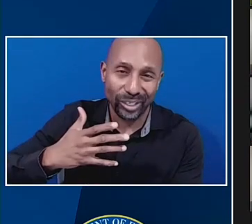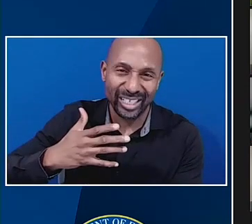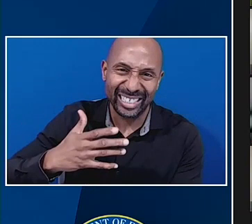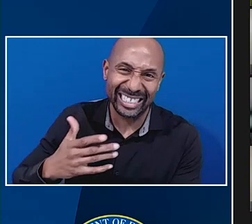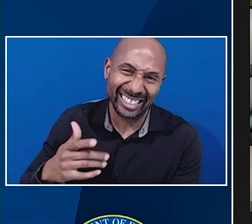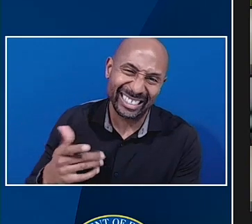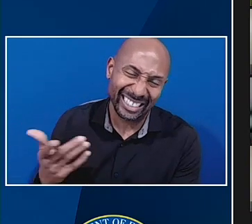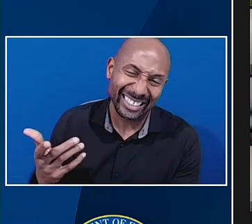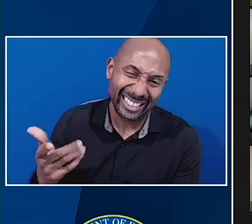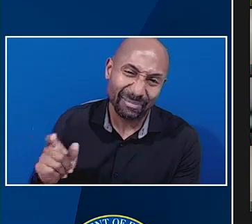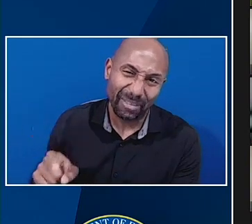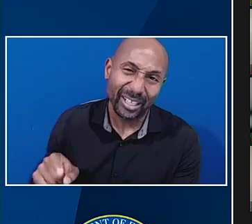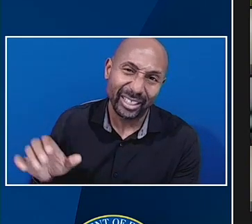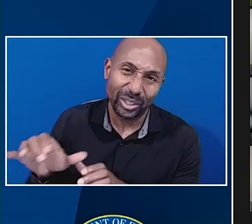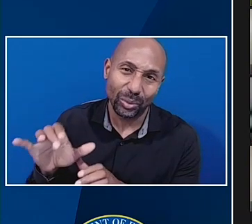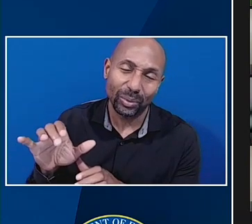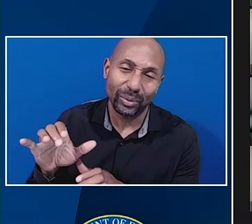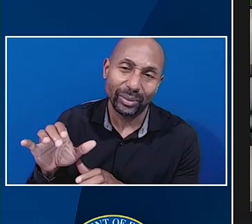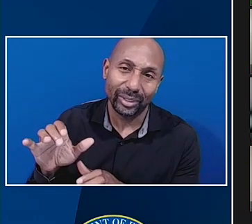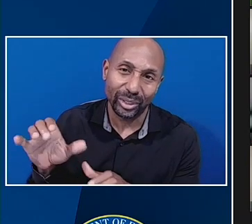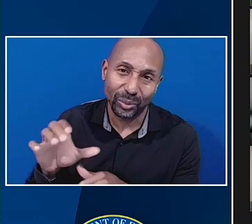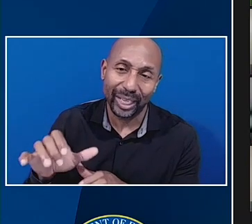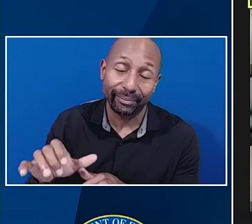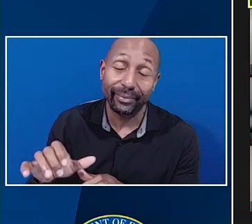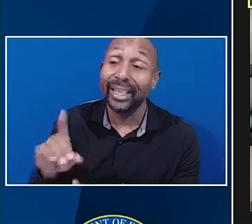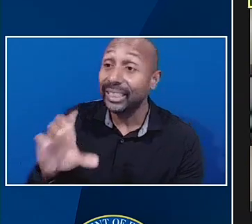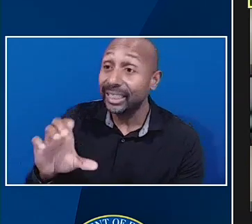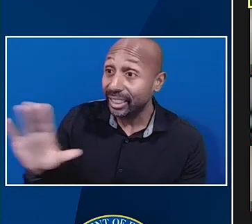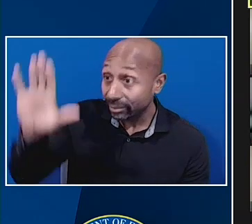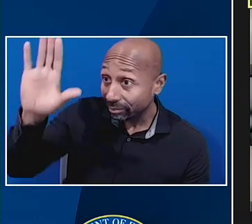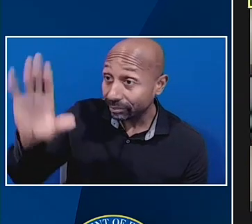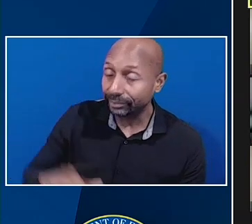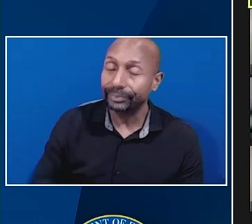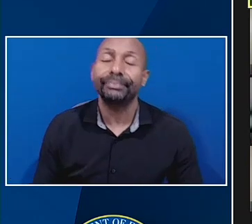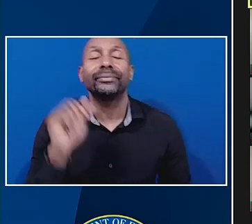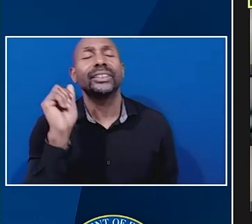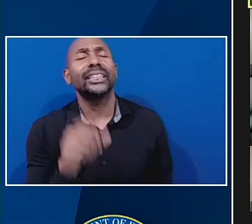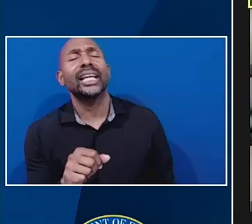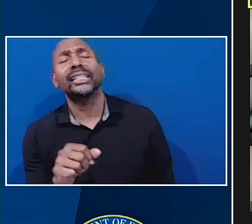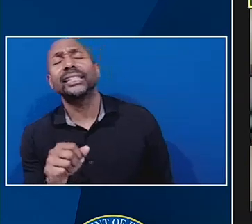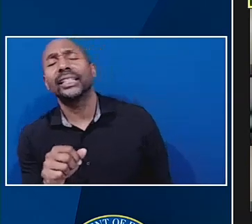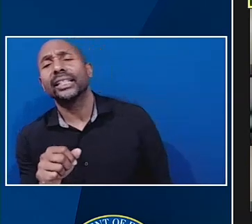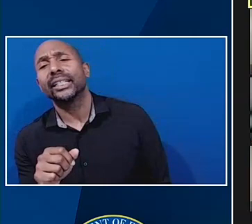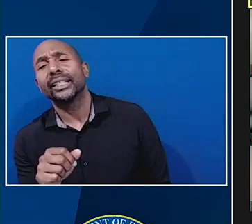DC, you have your hand up. Yeah. So, the question I have is, is